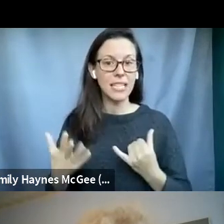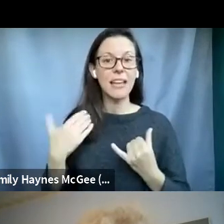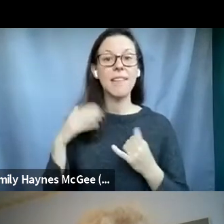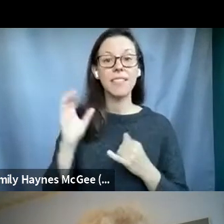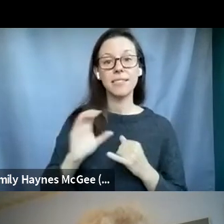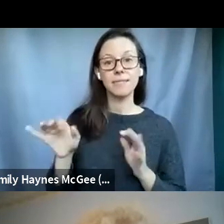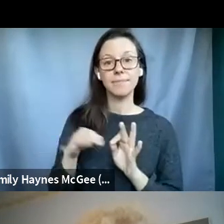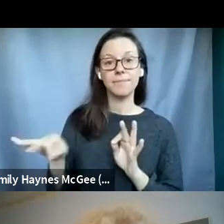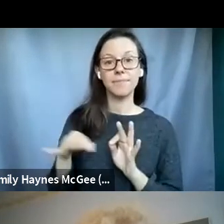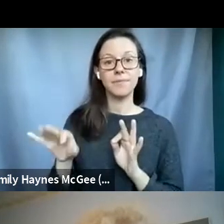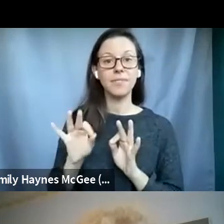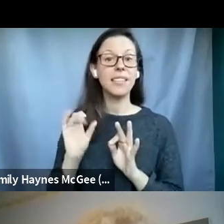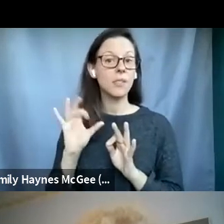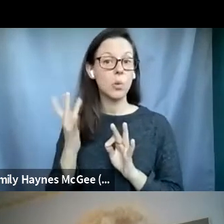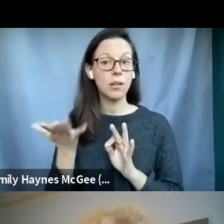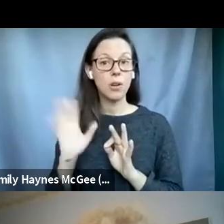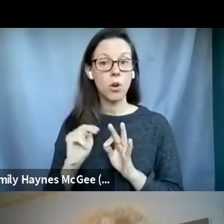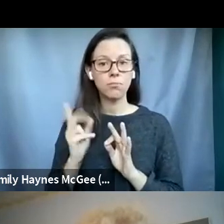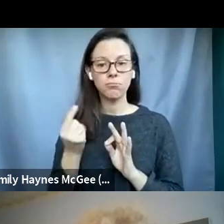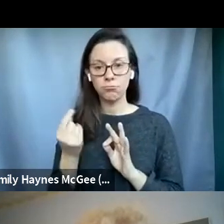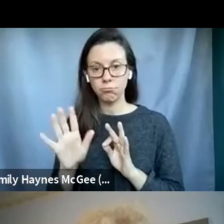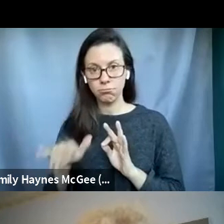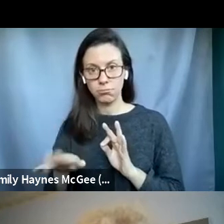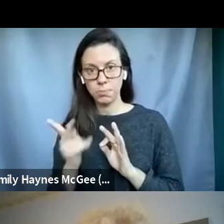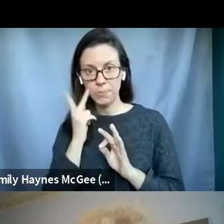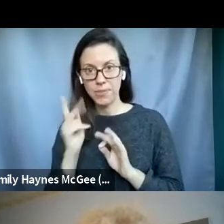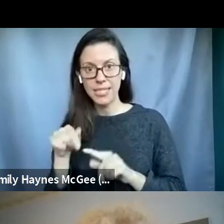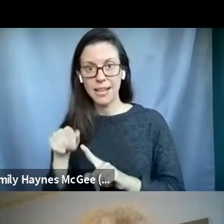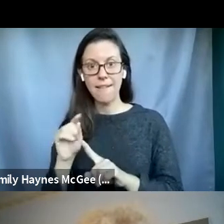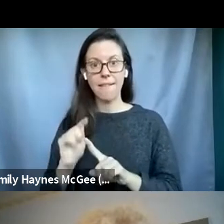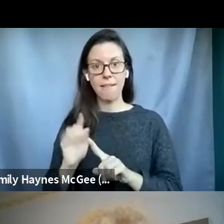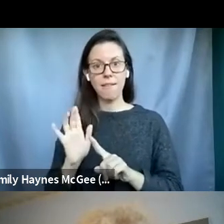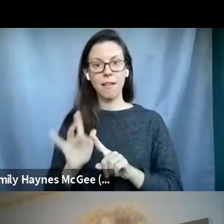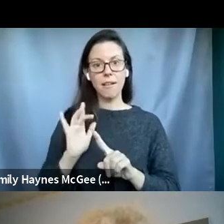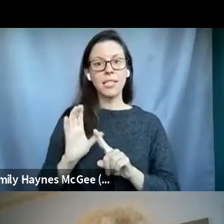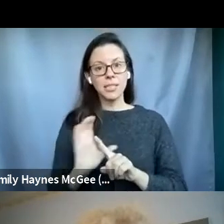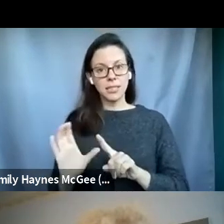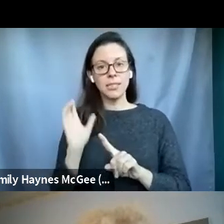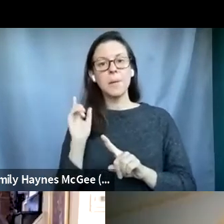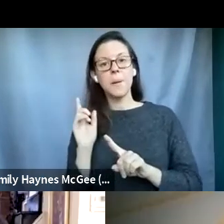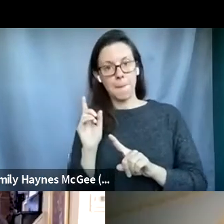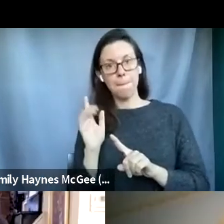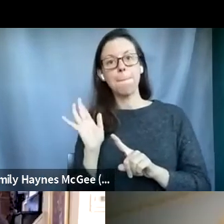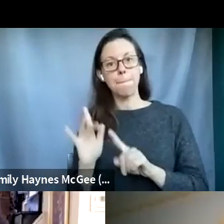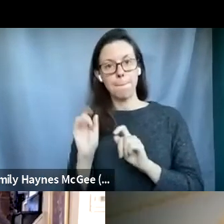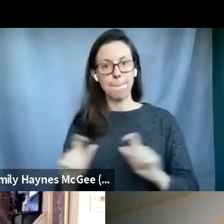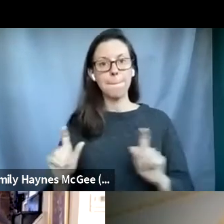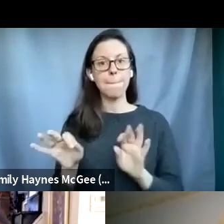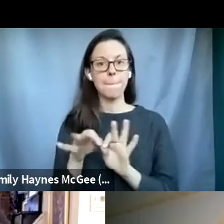would like to turn the closed captioning on, you can go to the bottom of your screen and there should be a little CC button that you can click on or off.